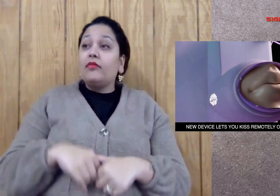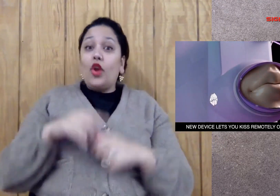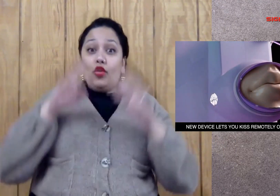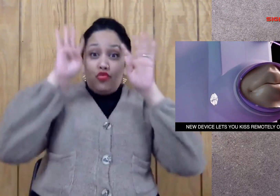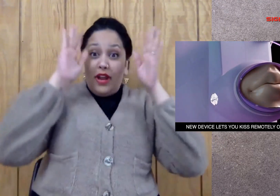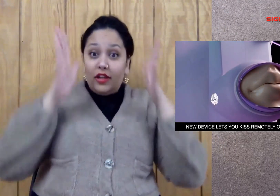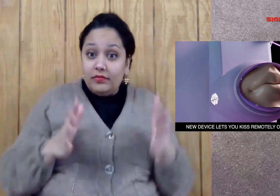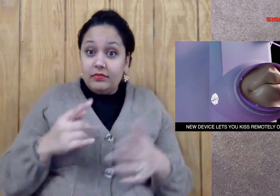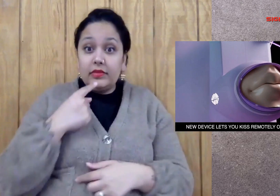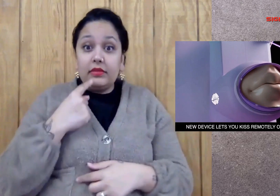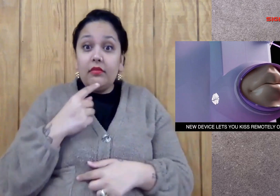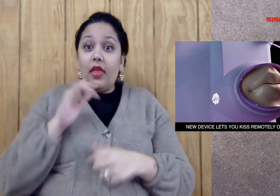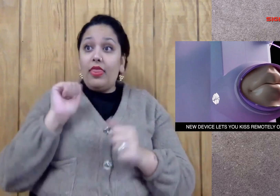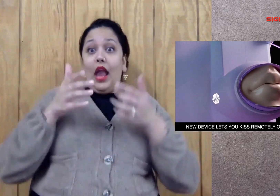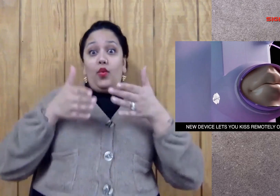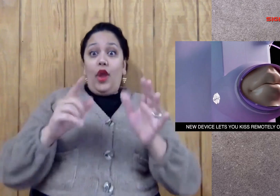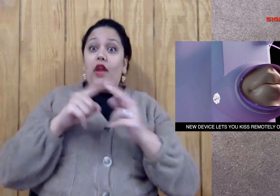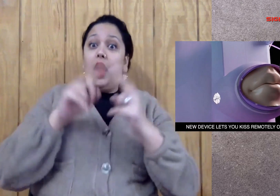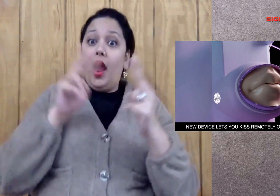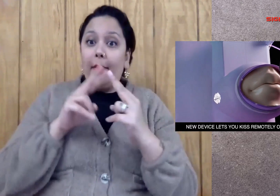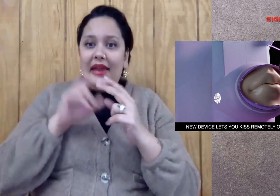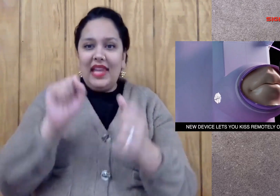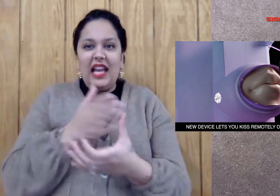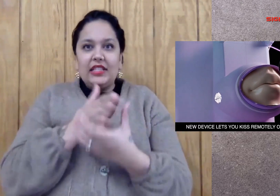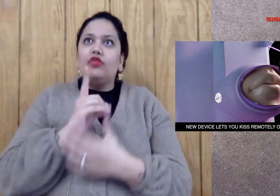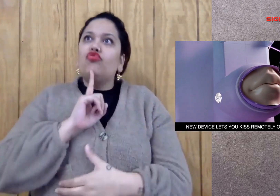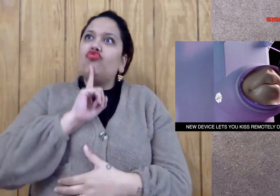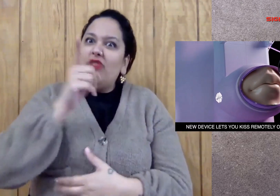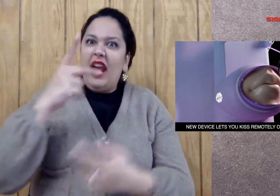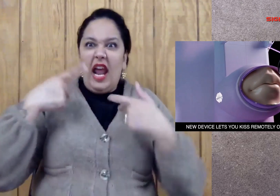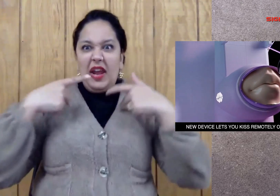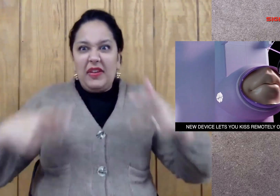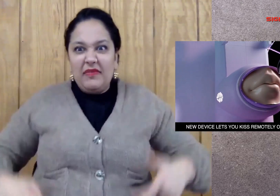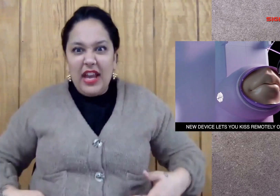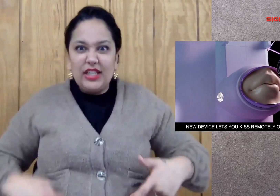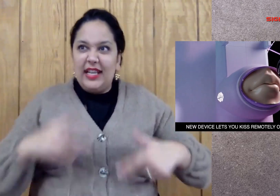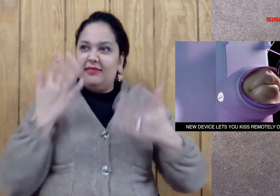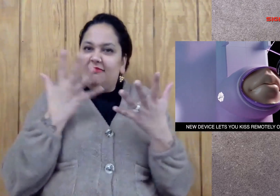The creators say it is a way couples can share real physical intimacy?